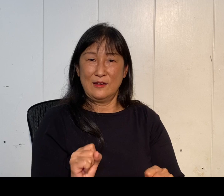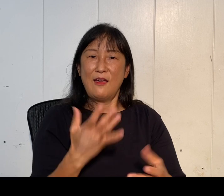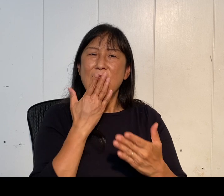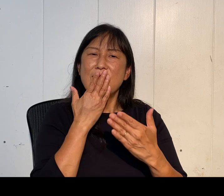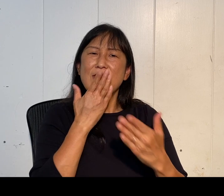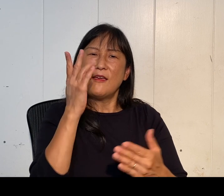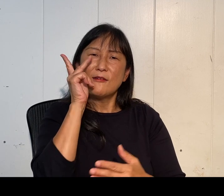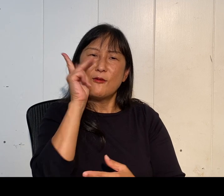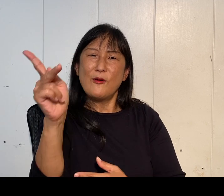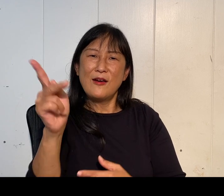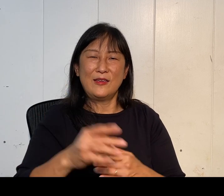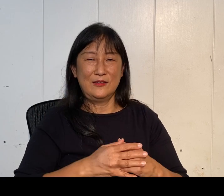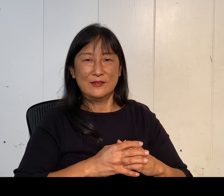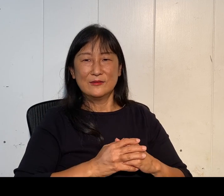can. Mahalo Kauaʻi